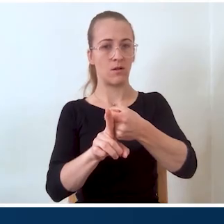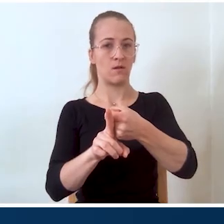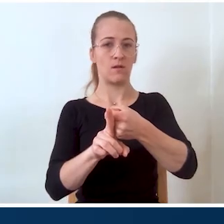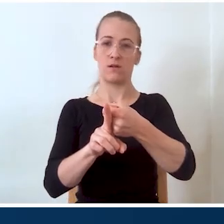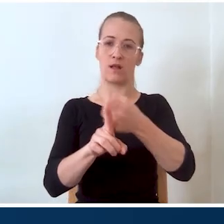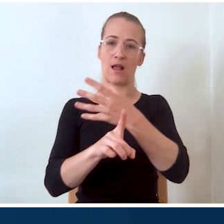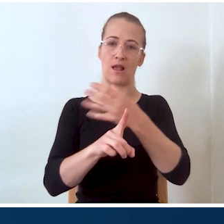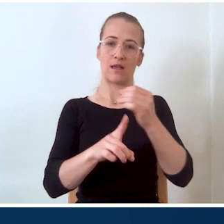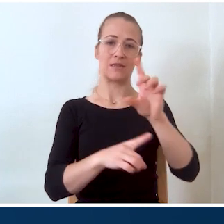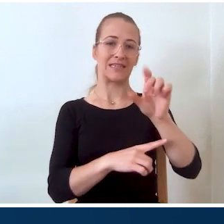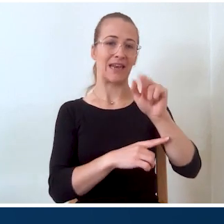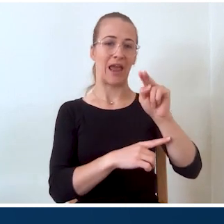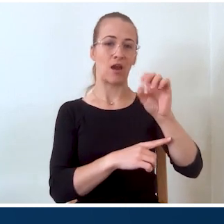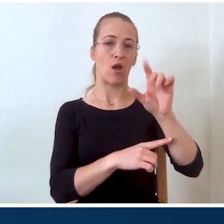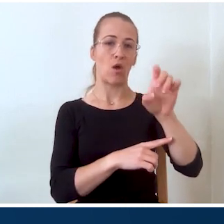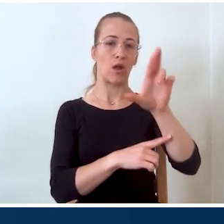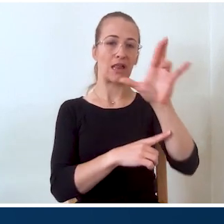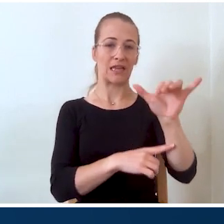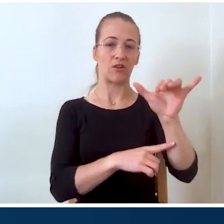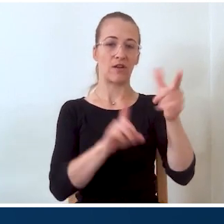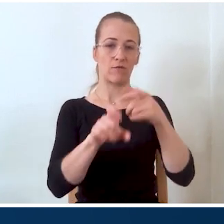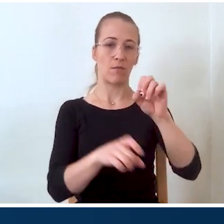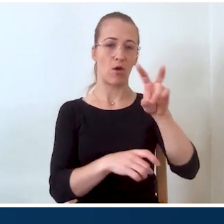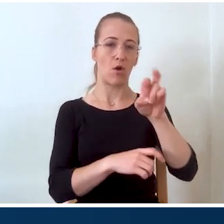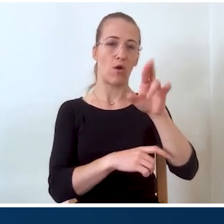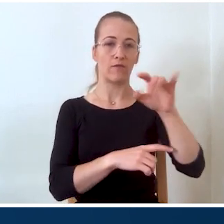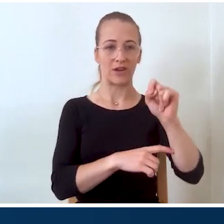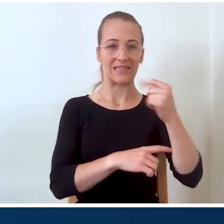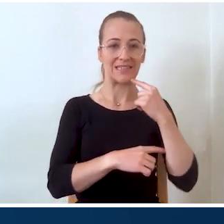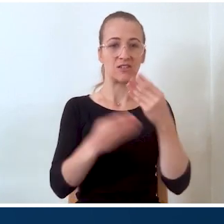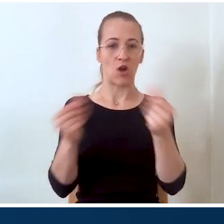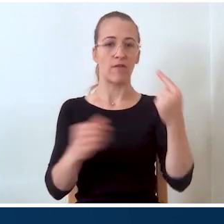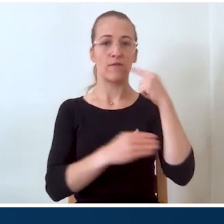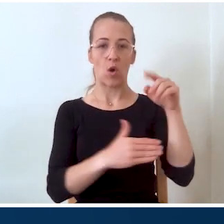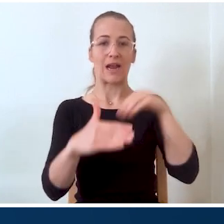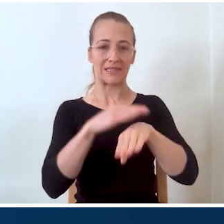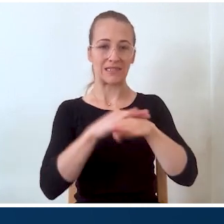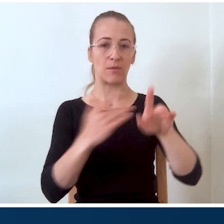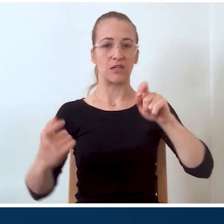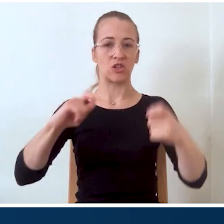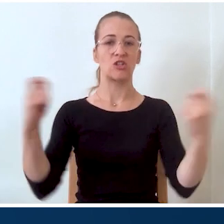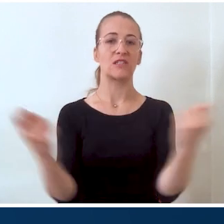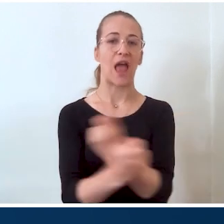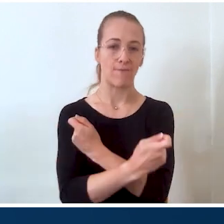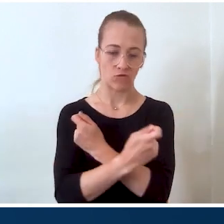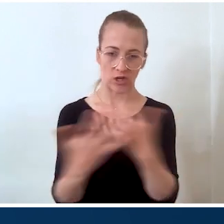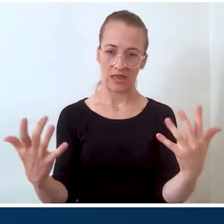and as Dan O'Leary from over Overit said, "Solving for accessibility changes everything."